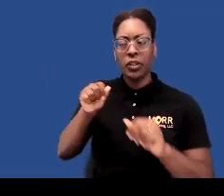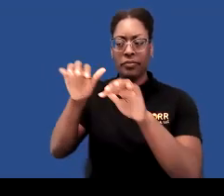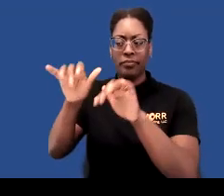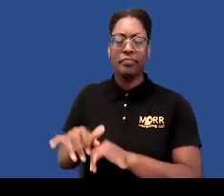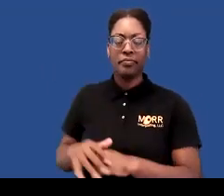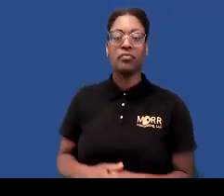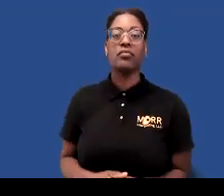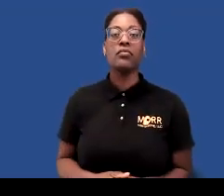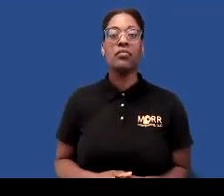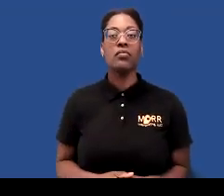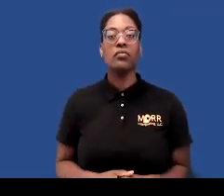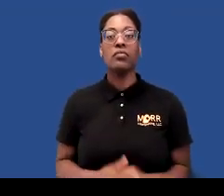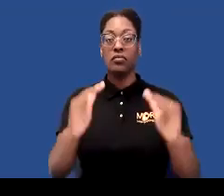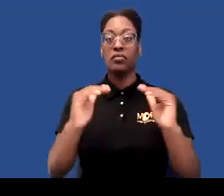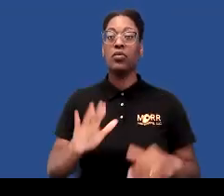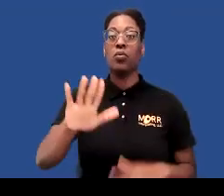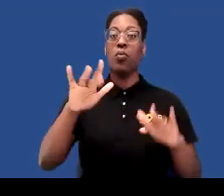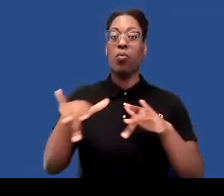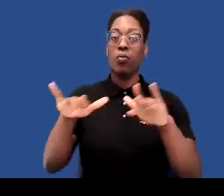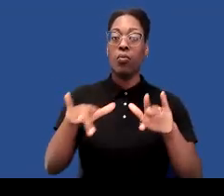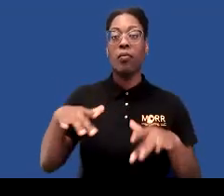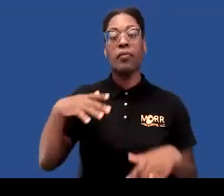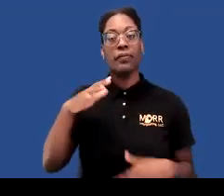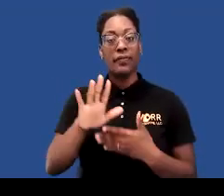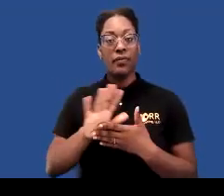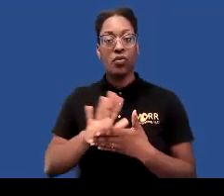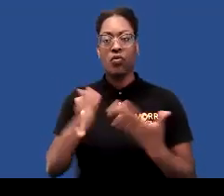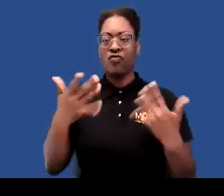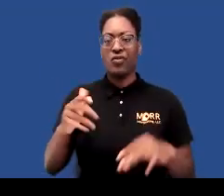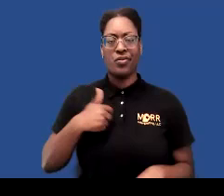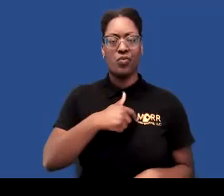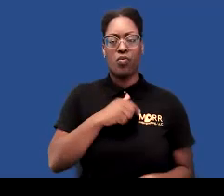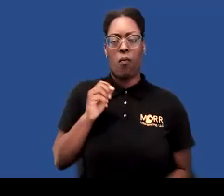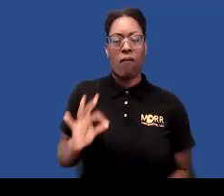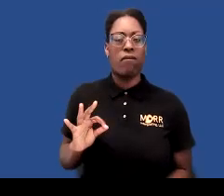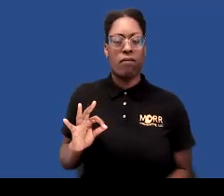were automatically turned off when you entered the webinar today. We will keep these turned off during the presentation